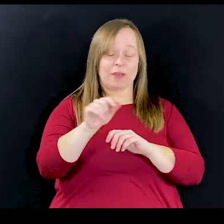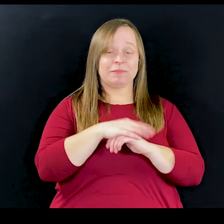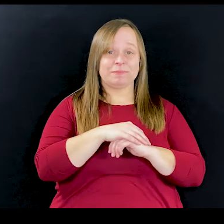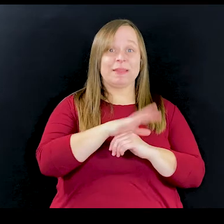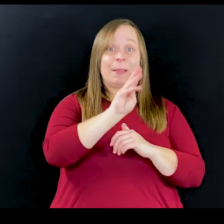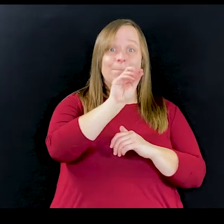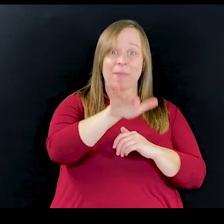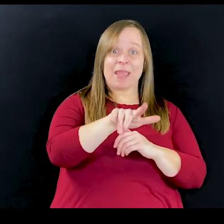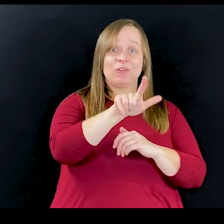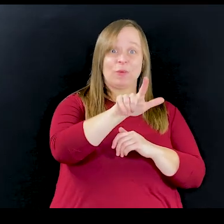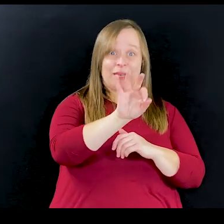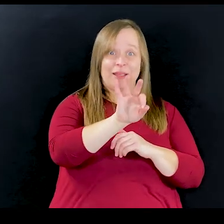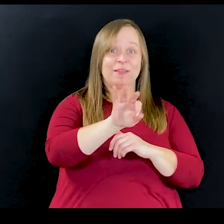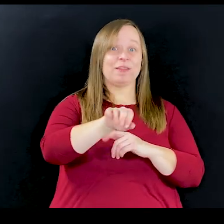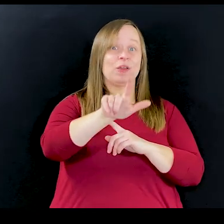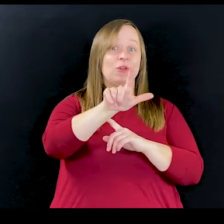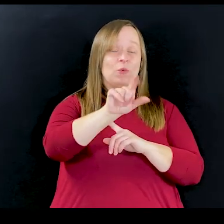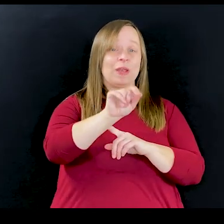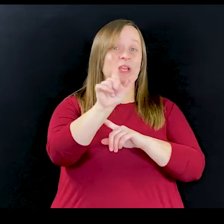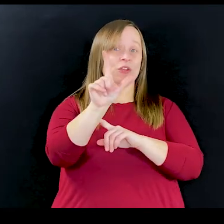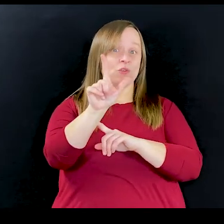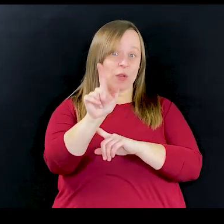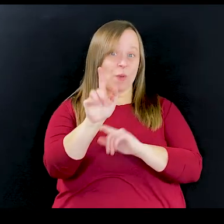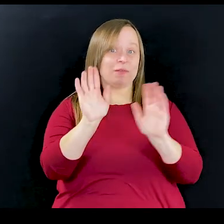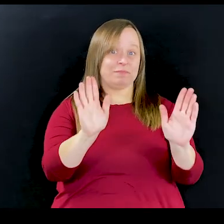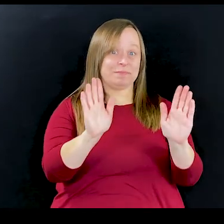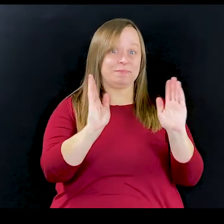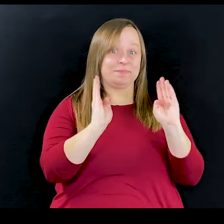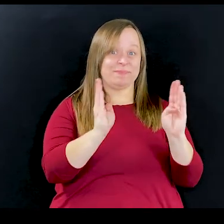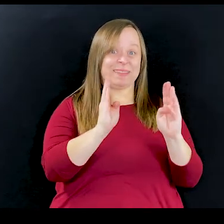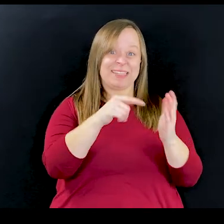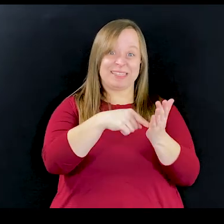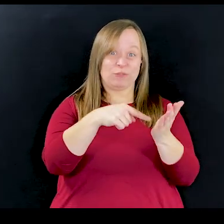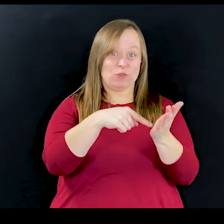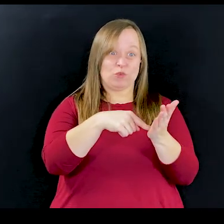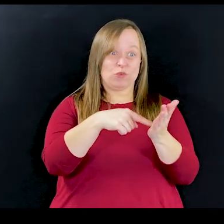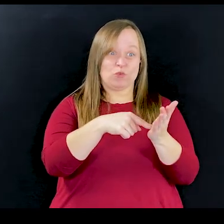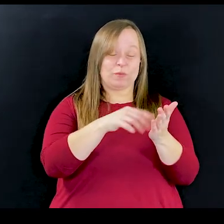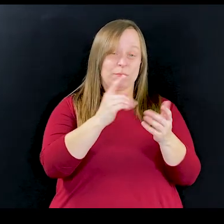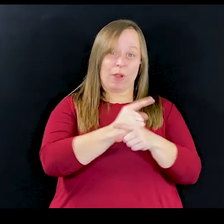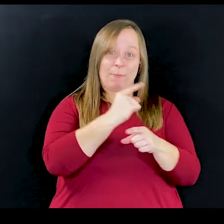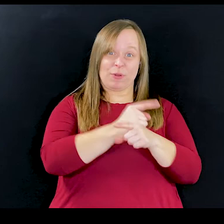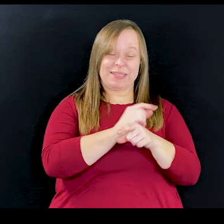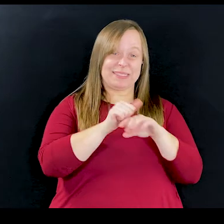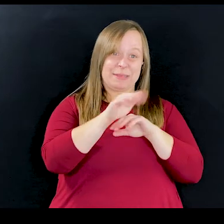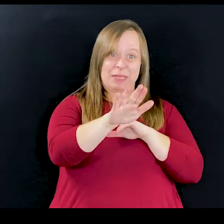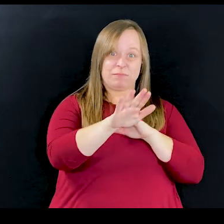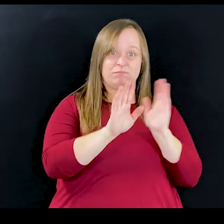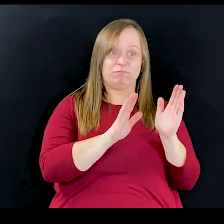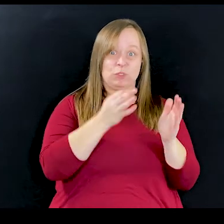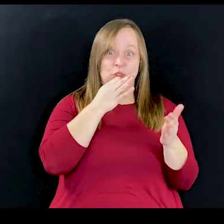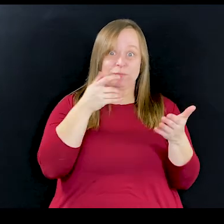So May 29, 2021. That is the date that you have to properly submit your claim